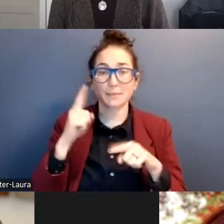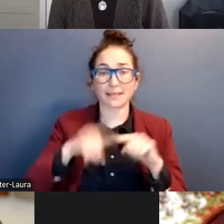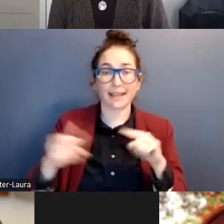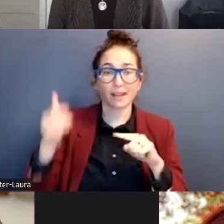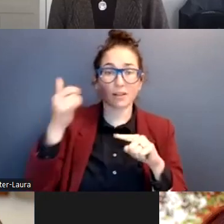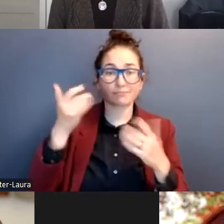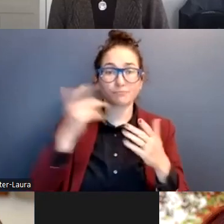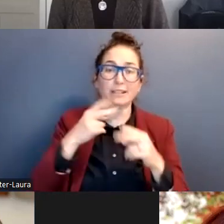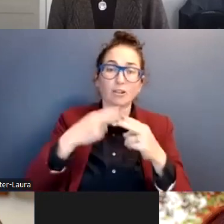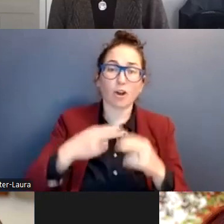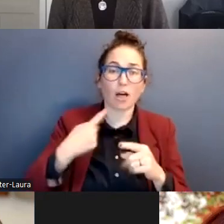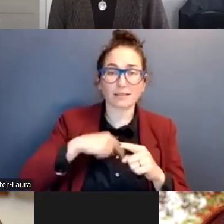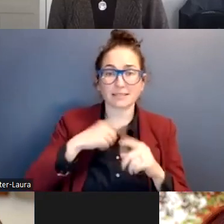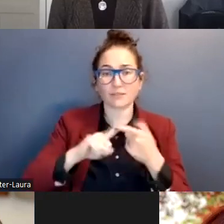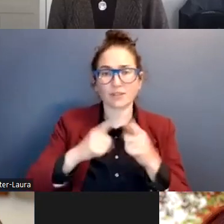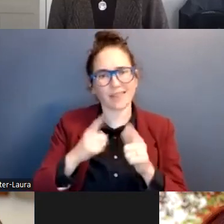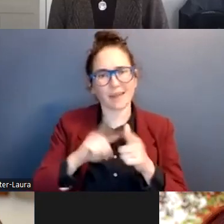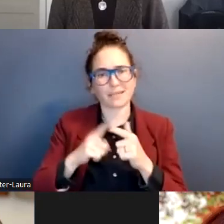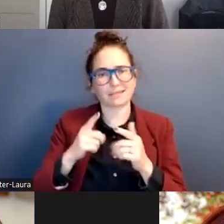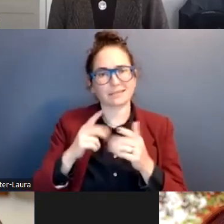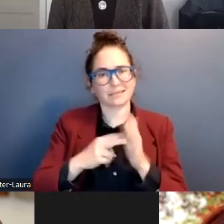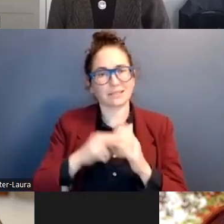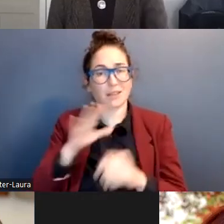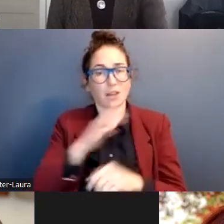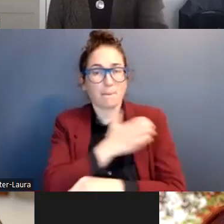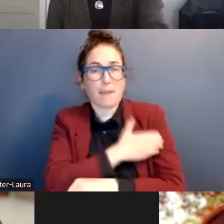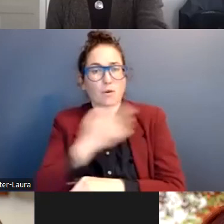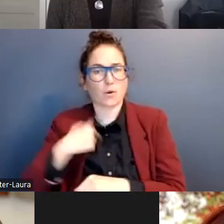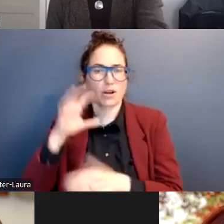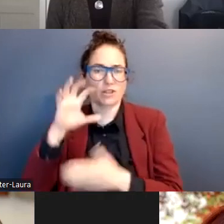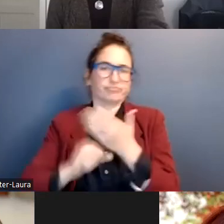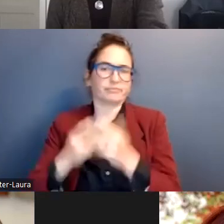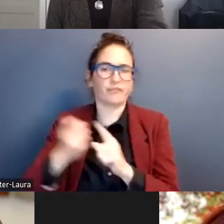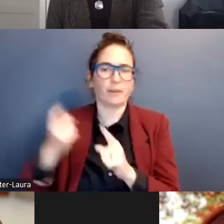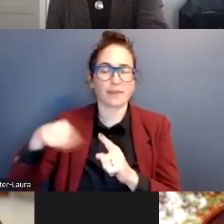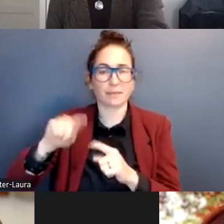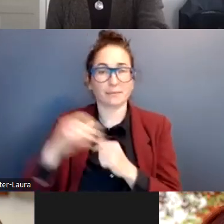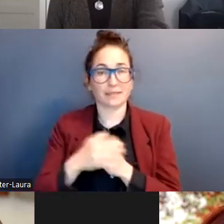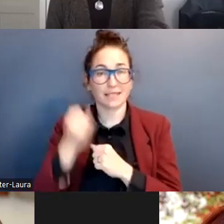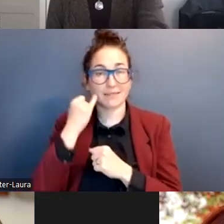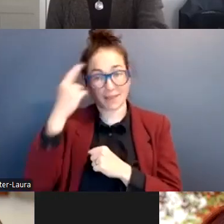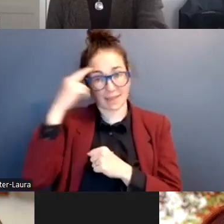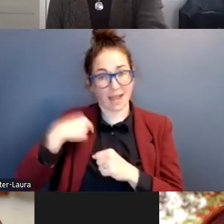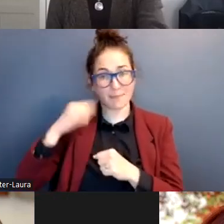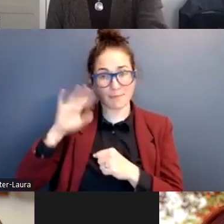taking the power away from them. If they think they're there, that you're my I'm their friend, whether or not I think they